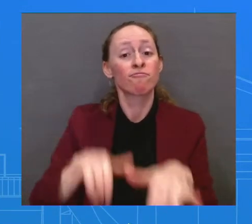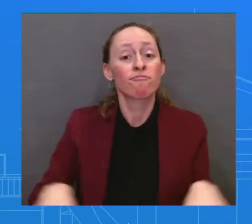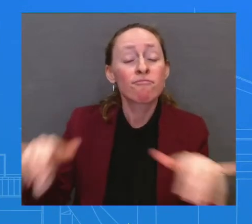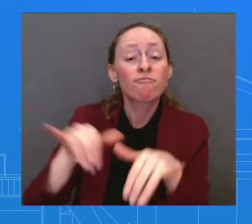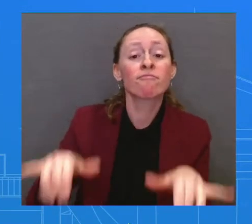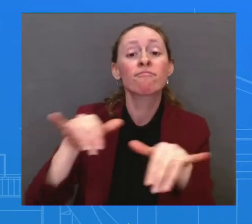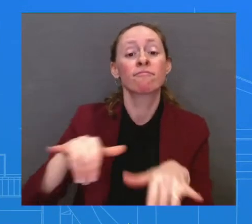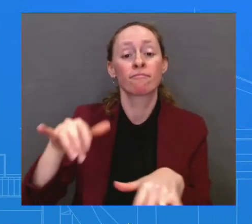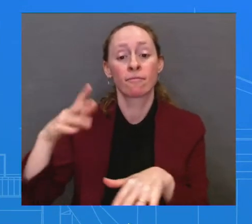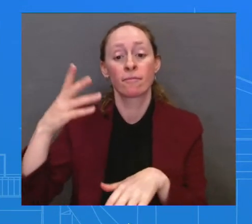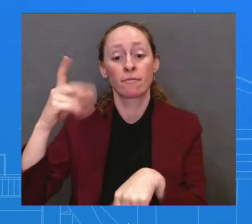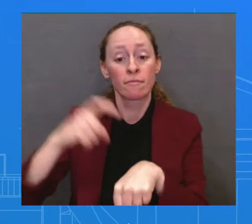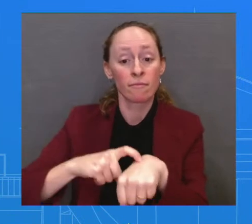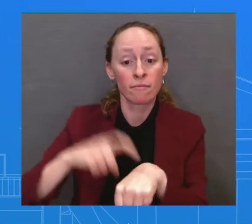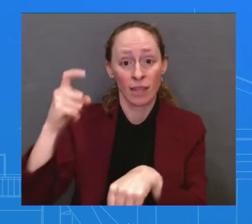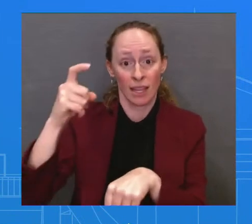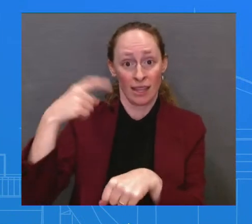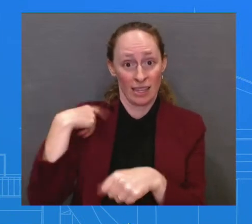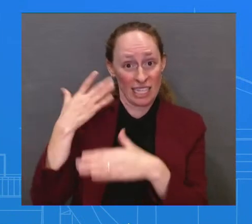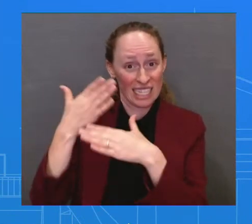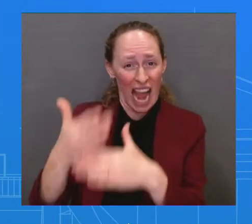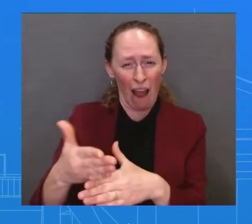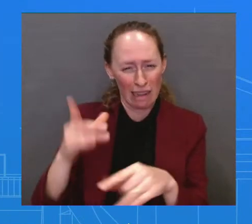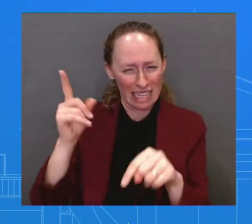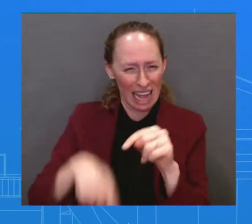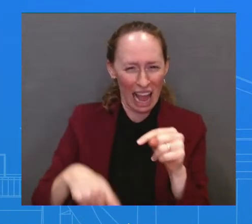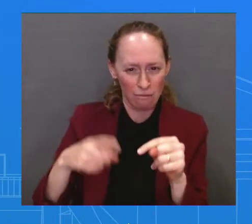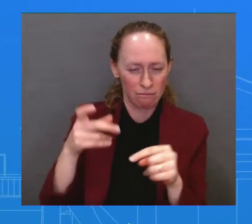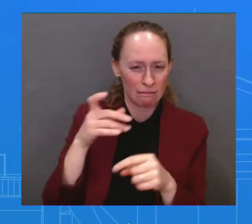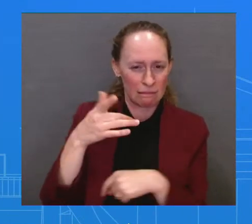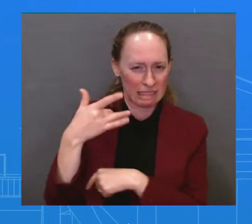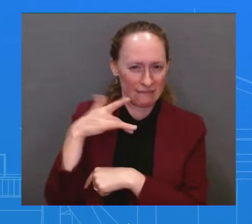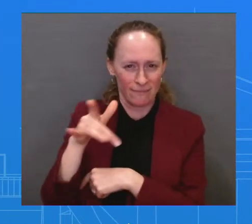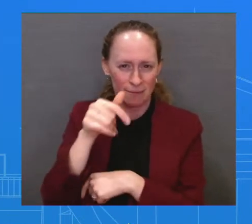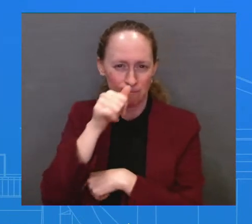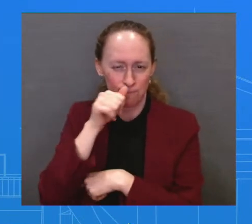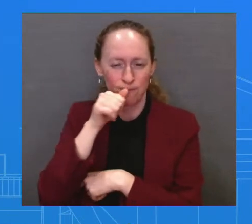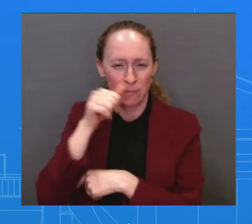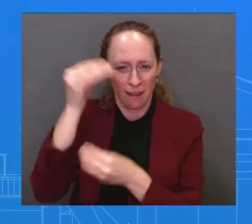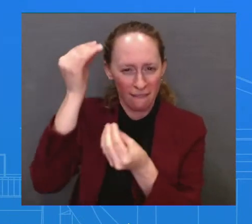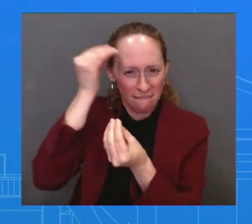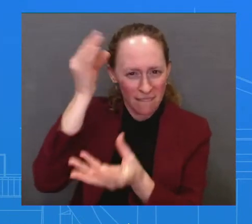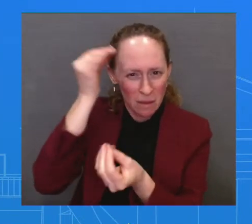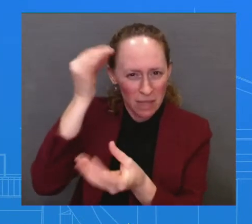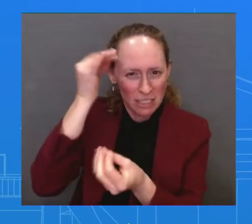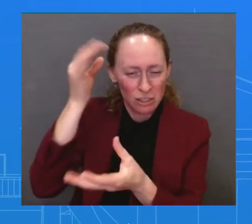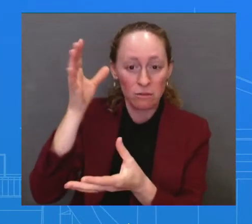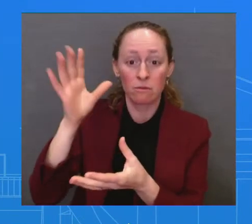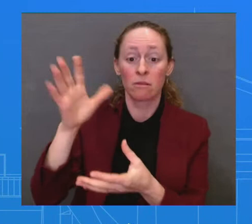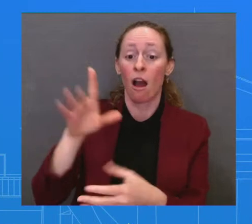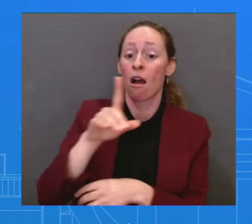is constantly speaking both to his own military and to his counterparts in Europe